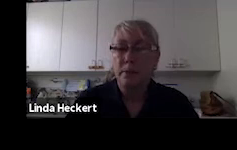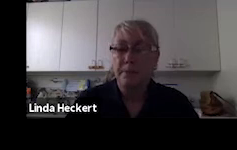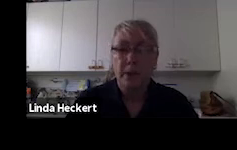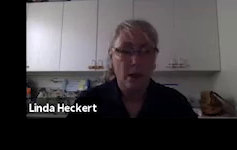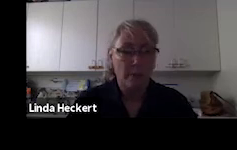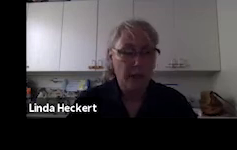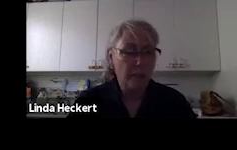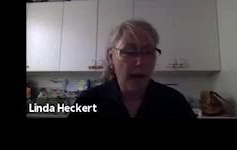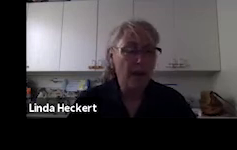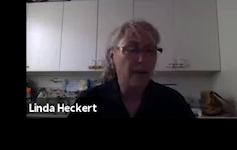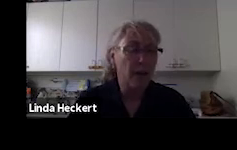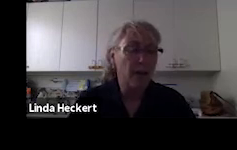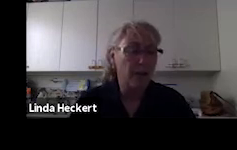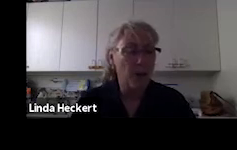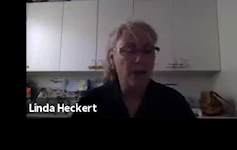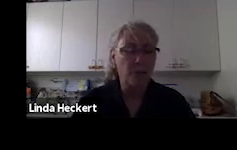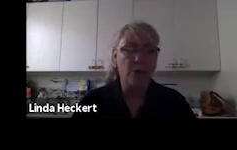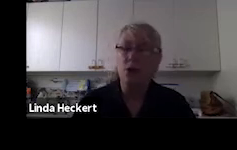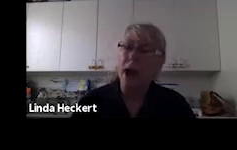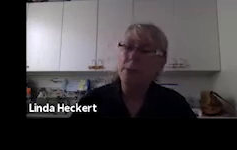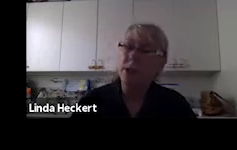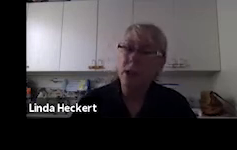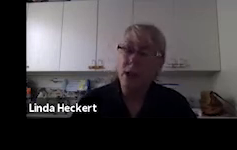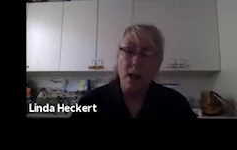Linda Heckert: See see we were awarded.